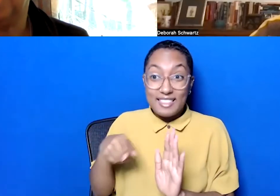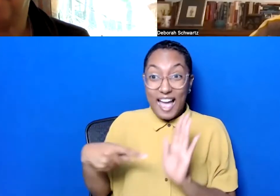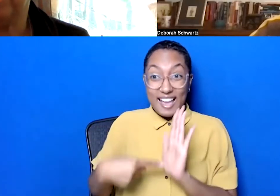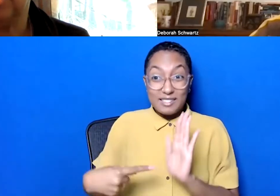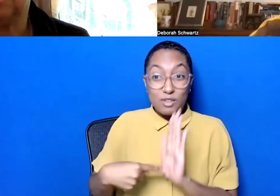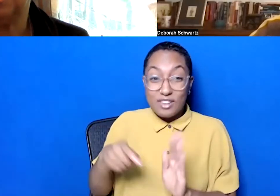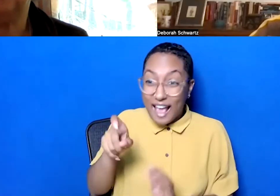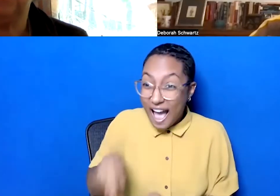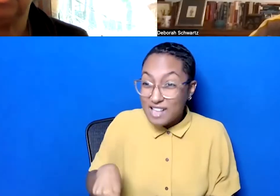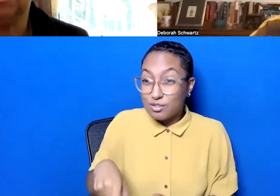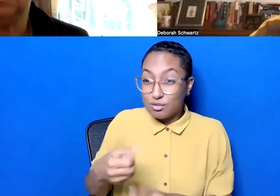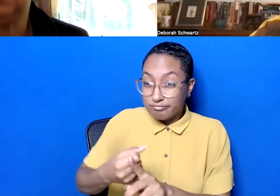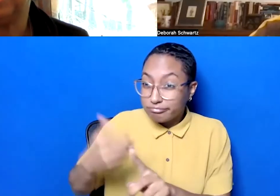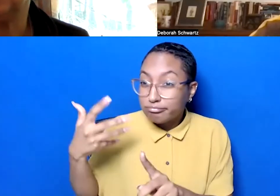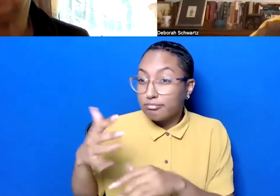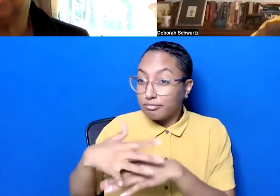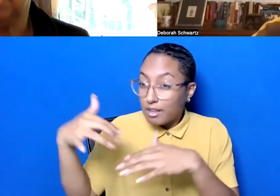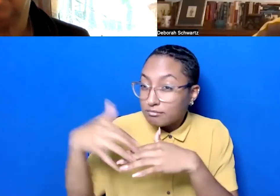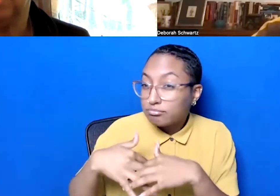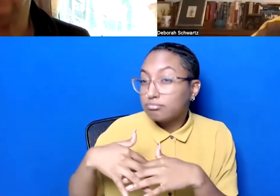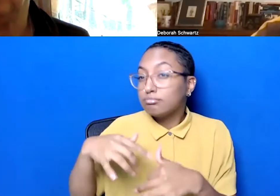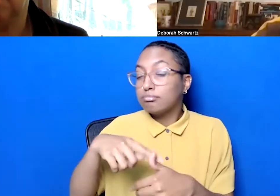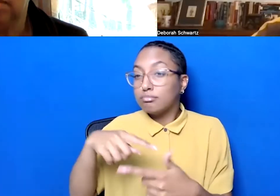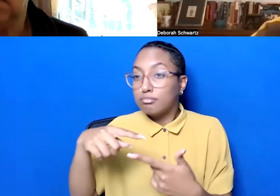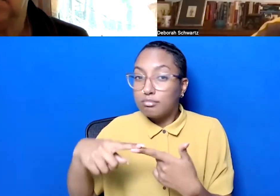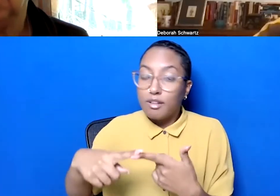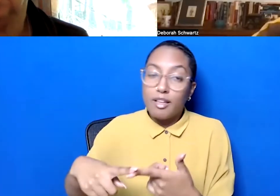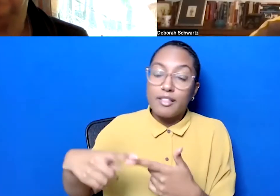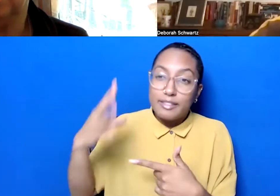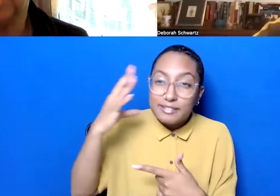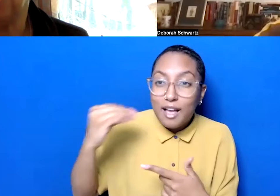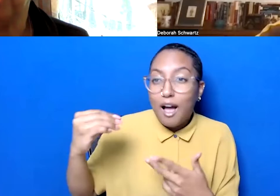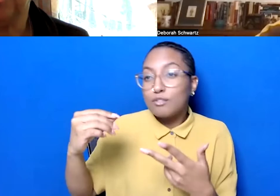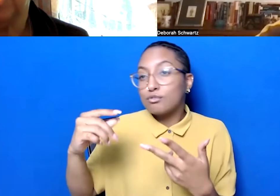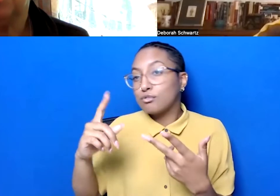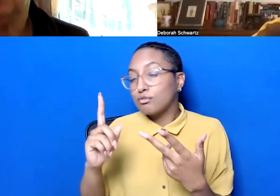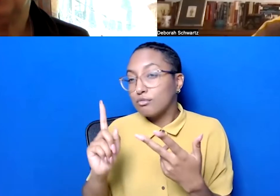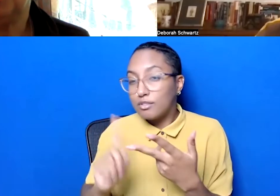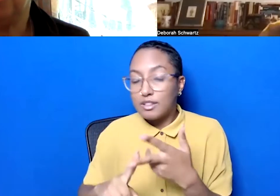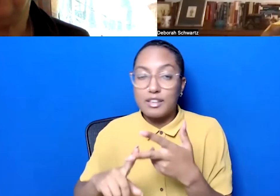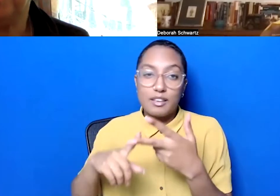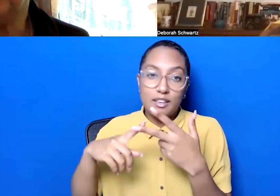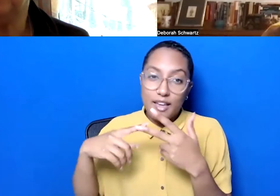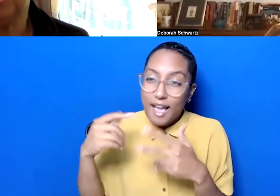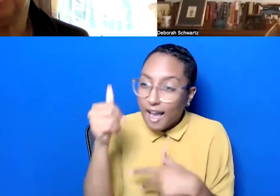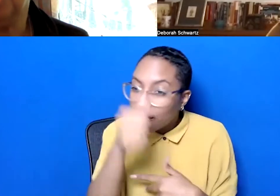the Africans, and of course the, the English later, take over. So, very diverse community